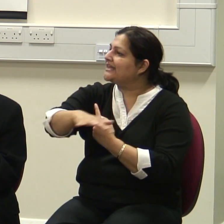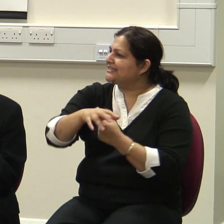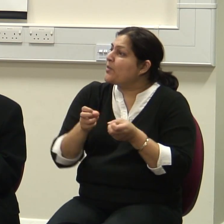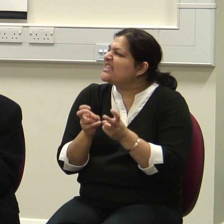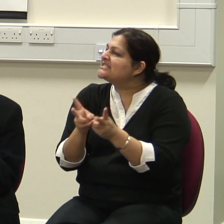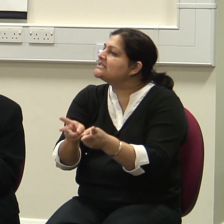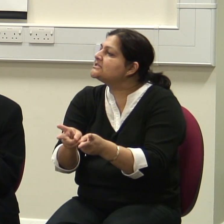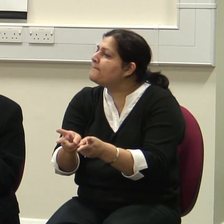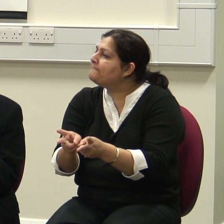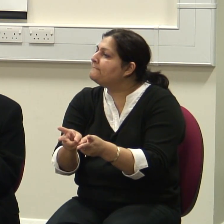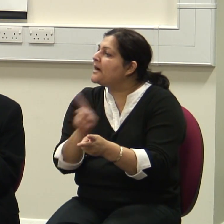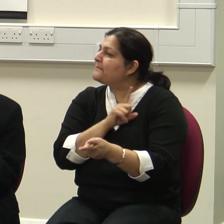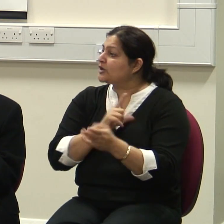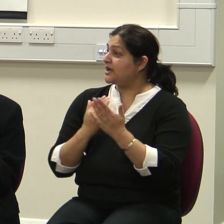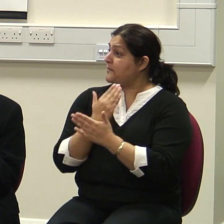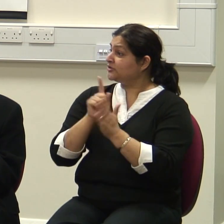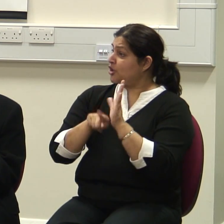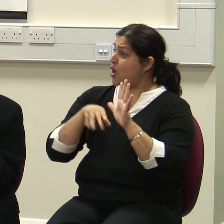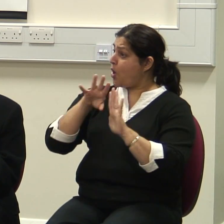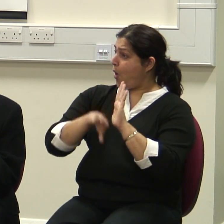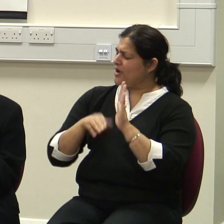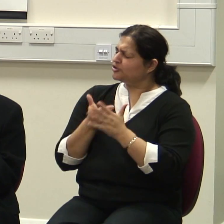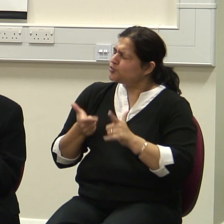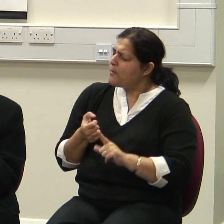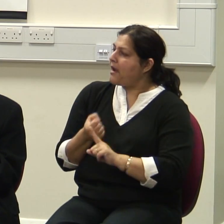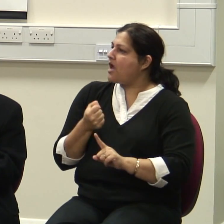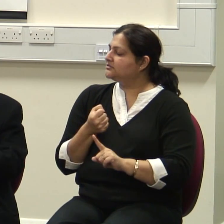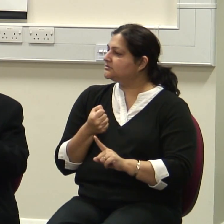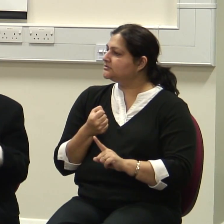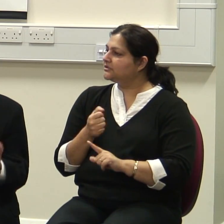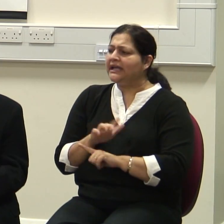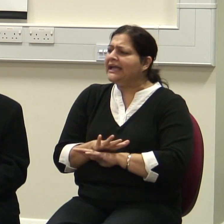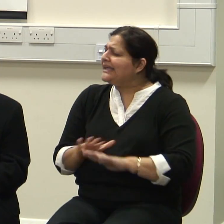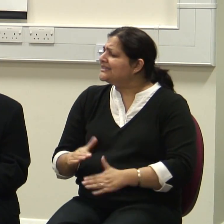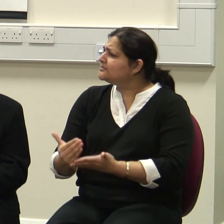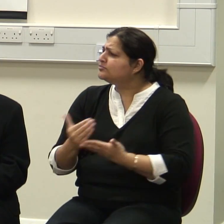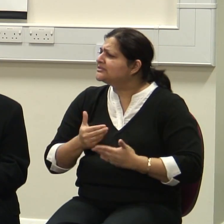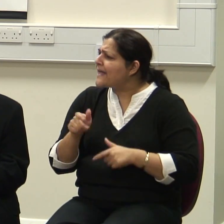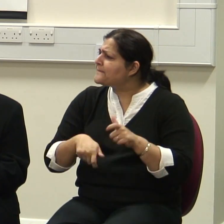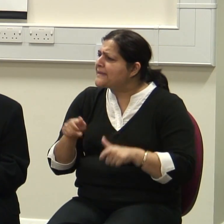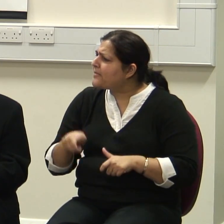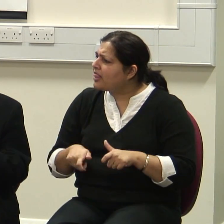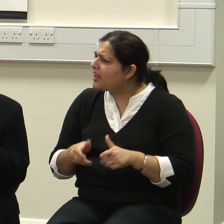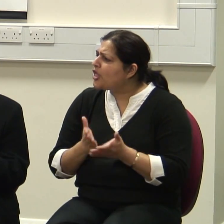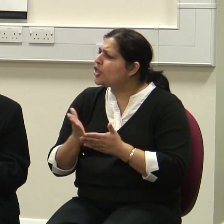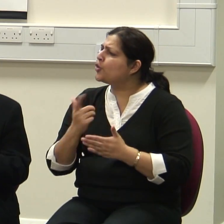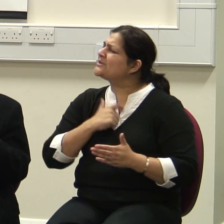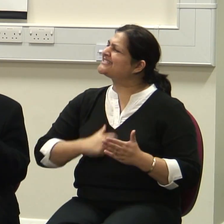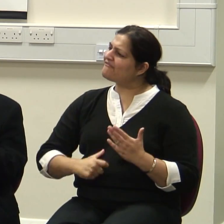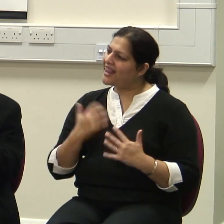blunt an instrument. It does not protect people from civil injuries – there’s huge literature